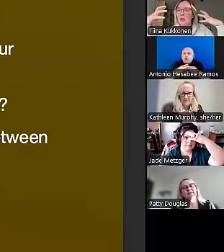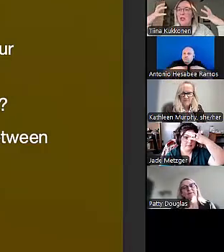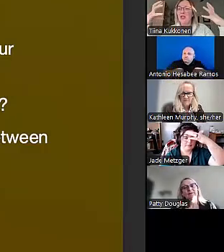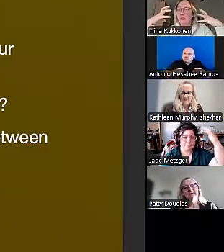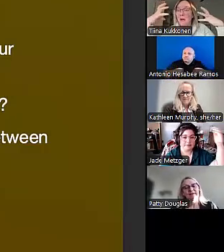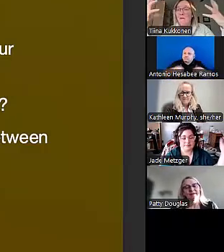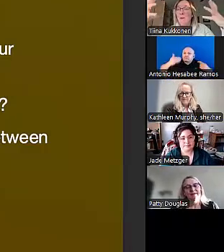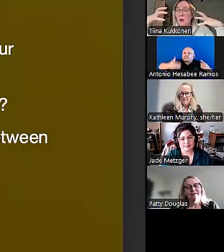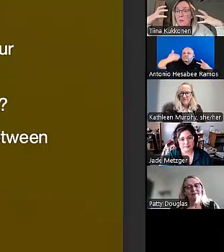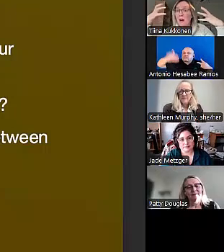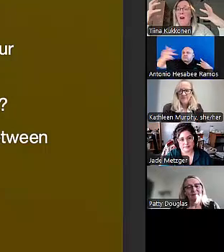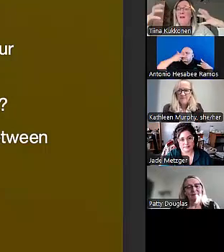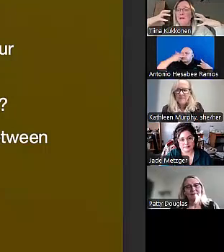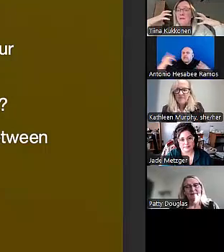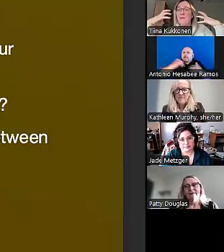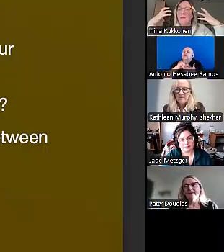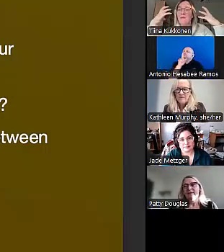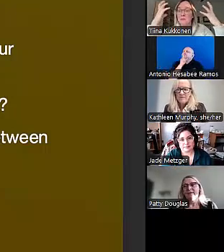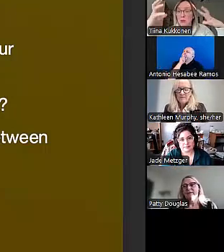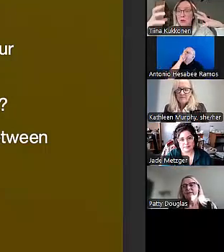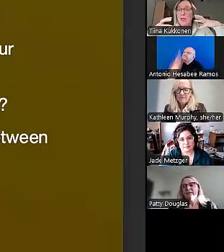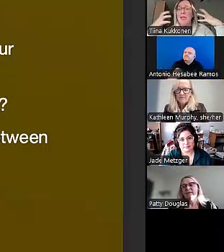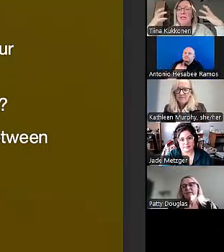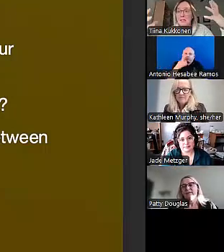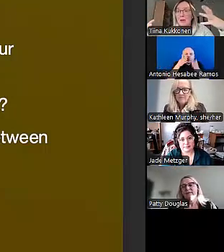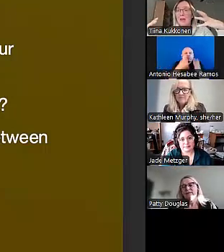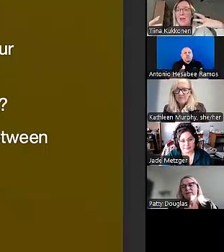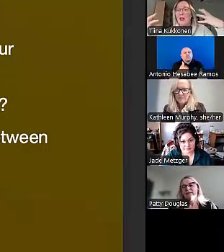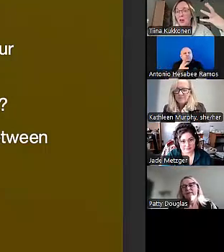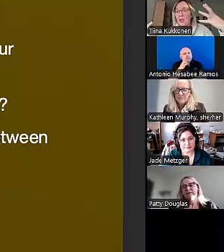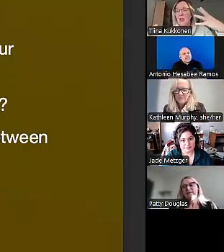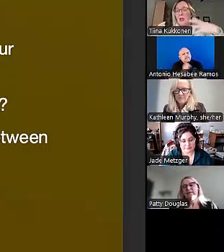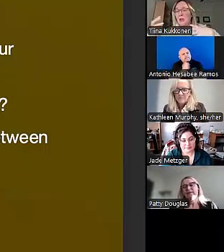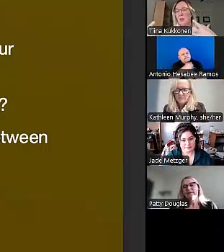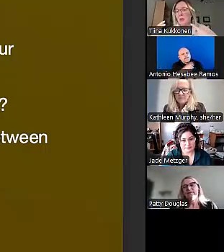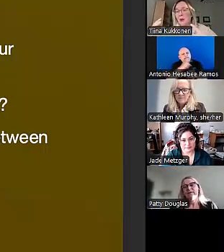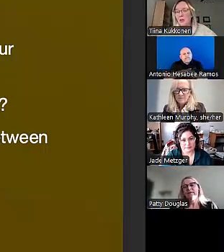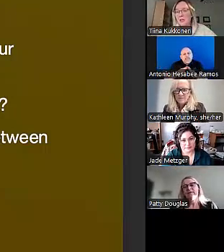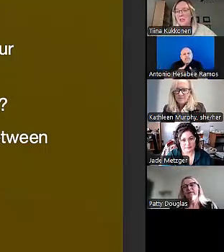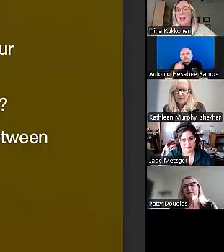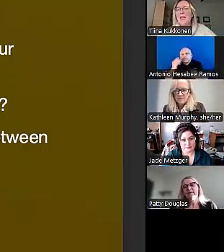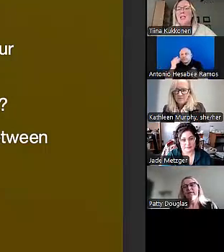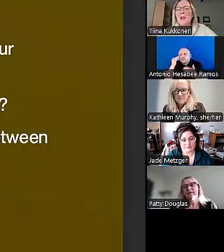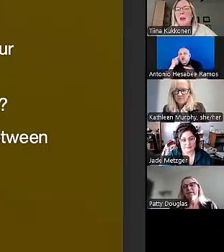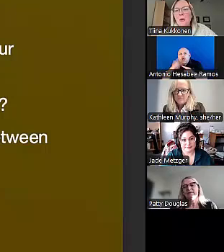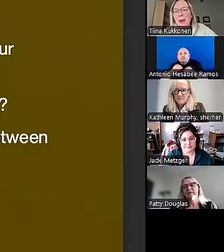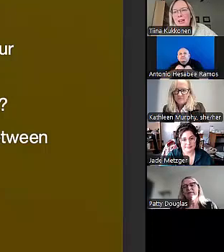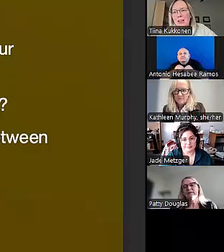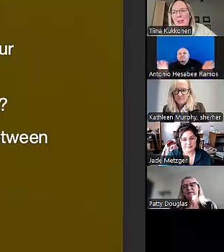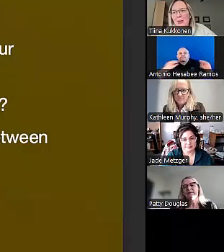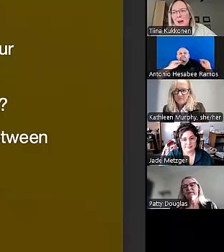a legitimate form of producing and disseminating knowledge through the arts. I know Patty that you